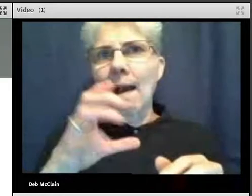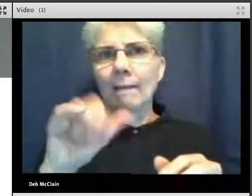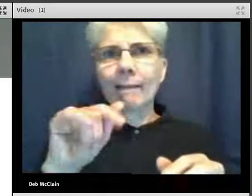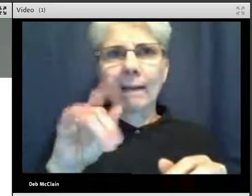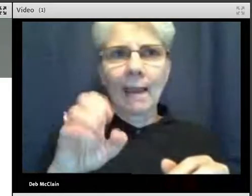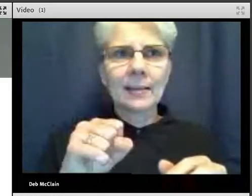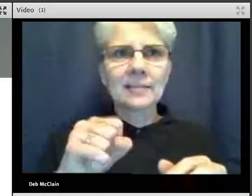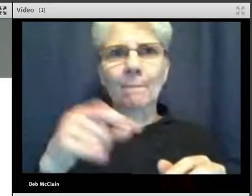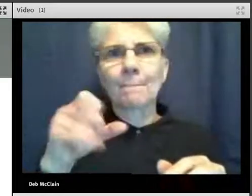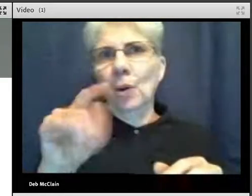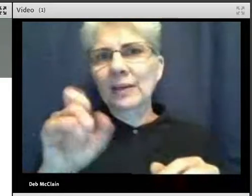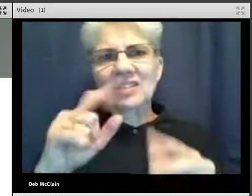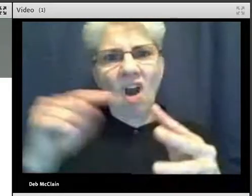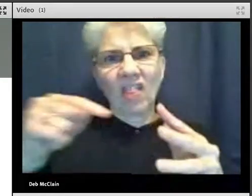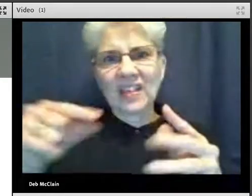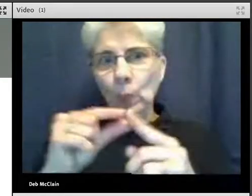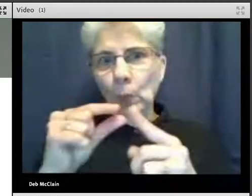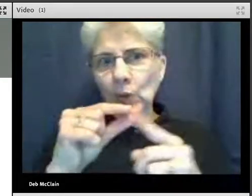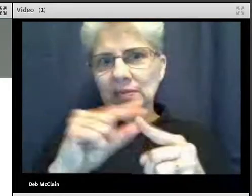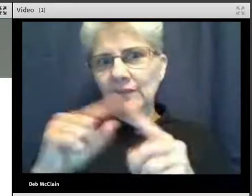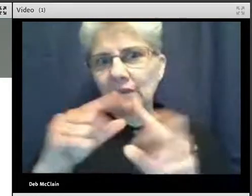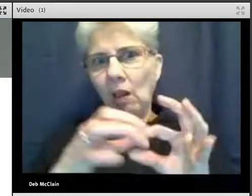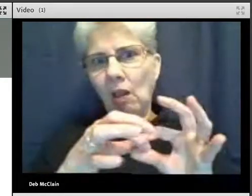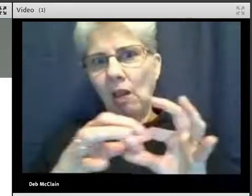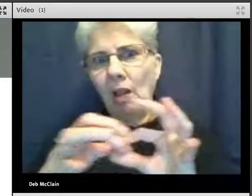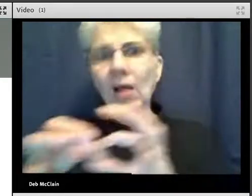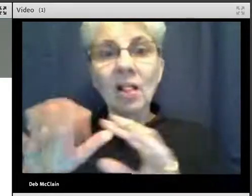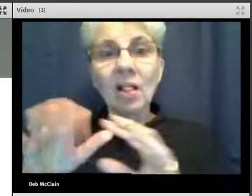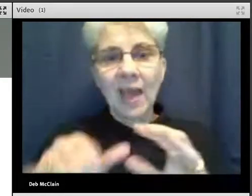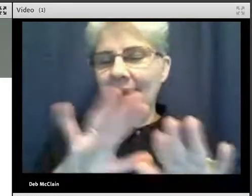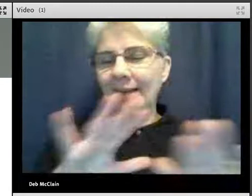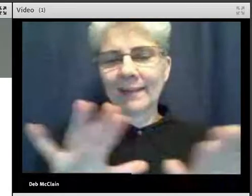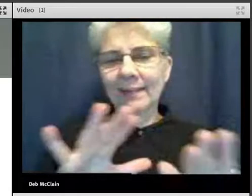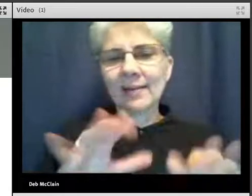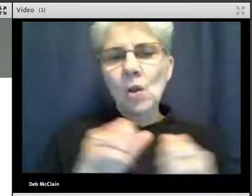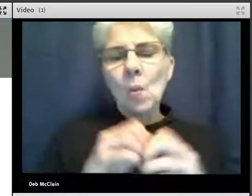hot cakes, Perkins, all these kind of things that might kind of be related